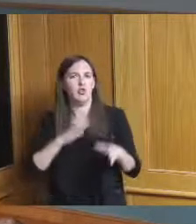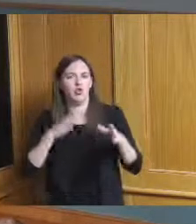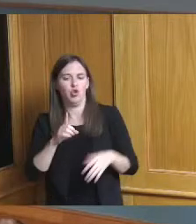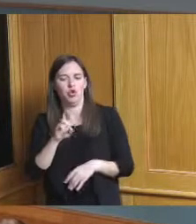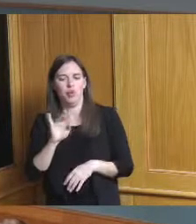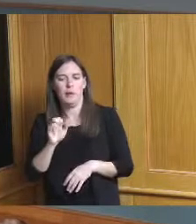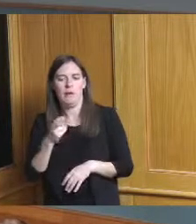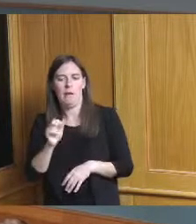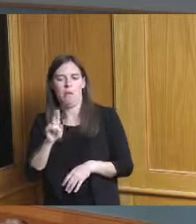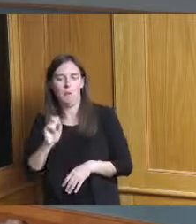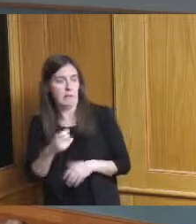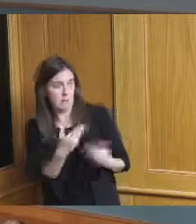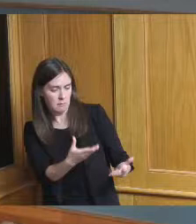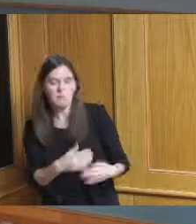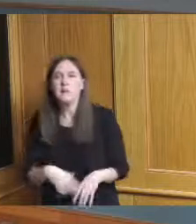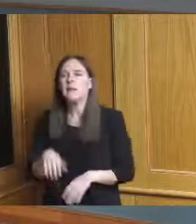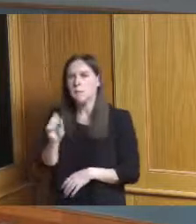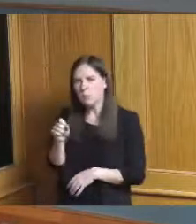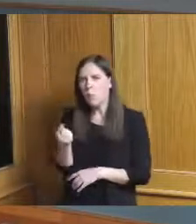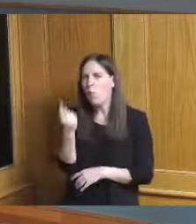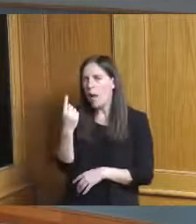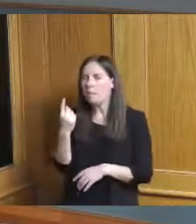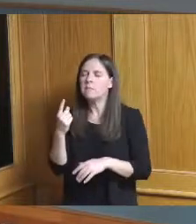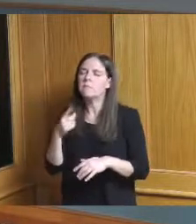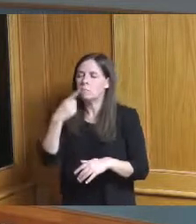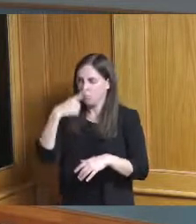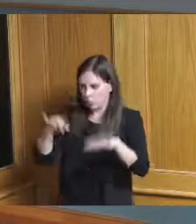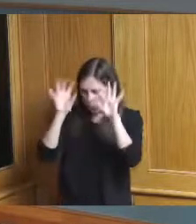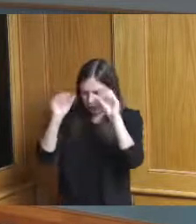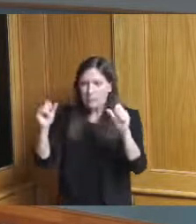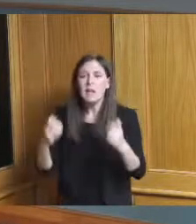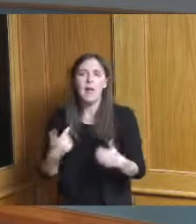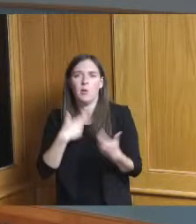just one thing Madam President I don't know if we're all aware but it is Jeff Aluotto's